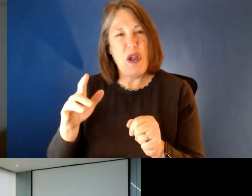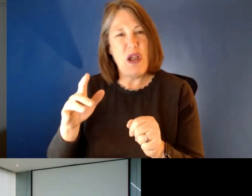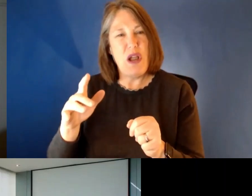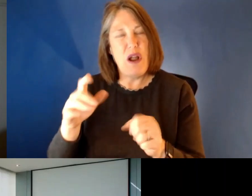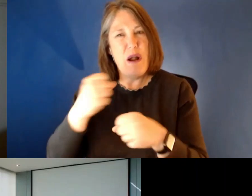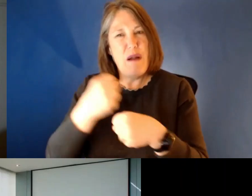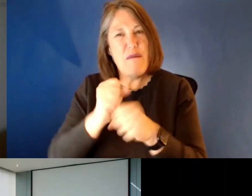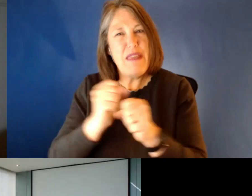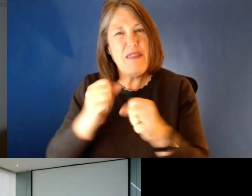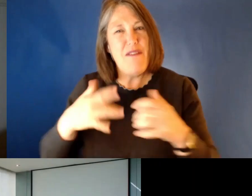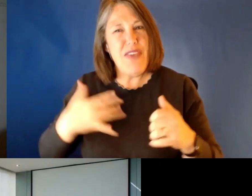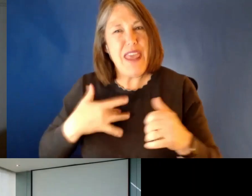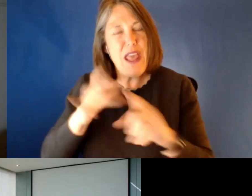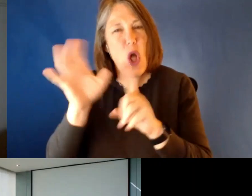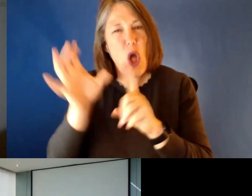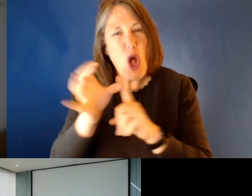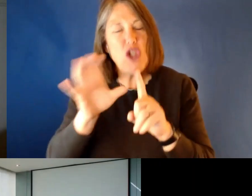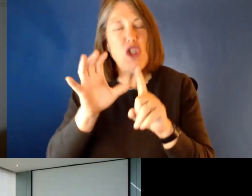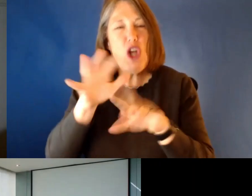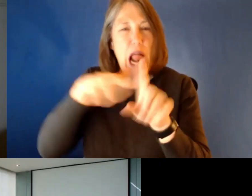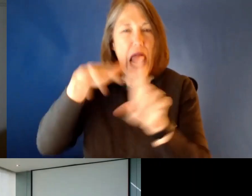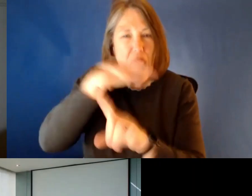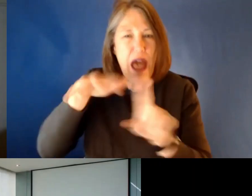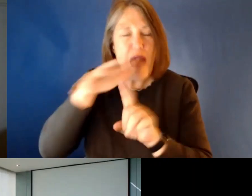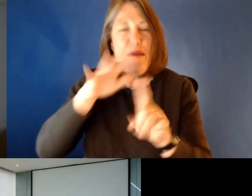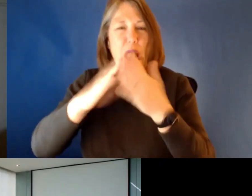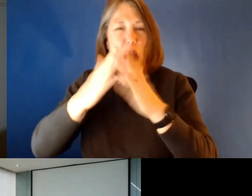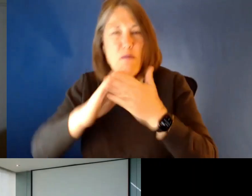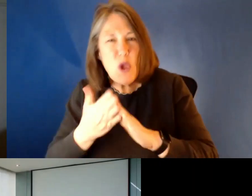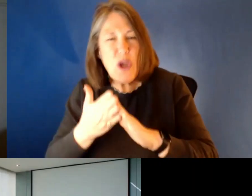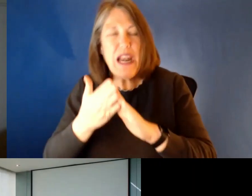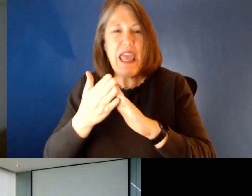06:10:18 culture and climate and community that is the raison d'tre